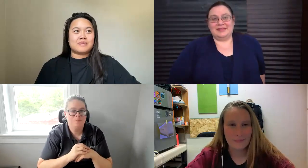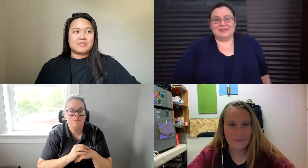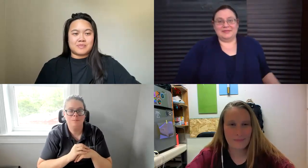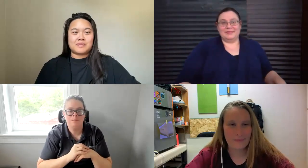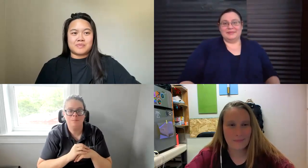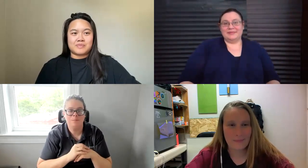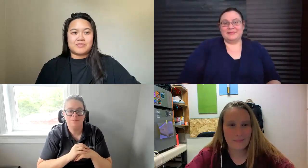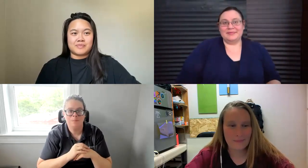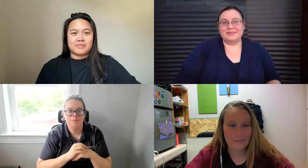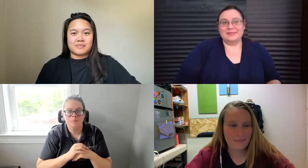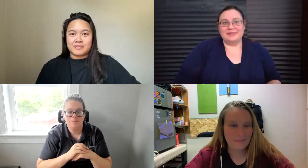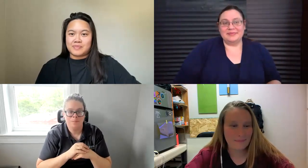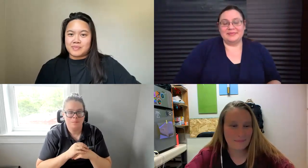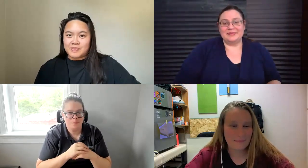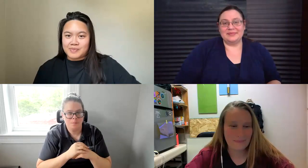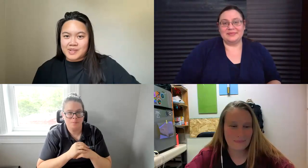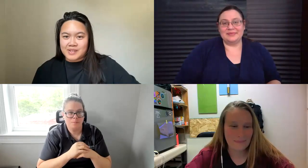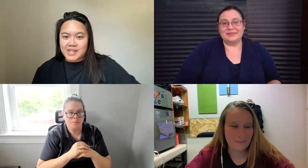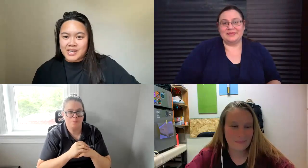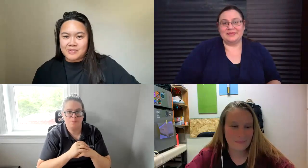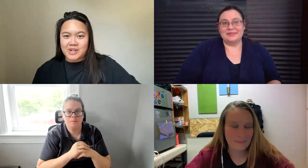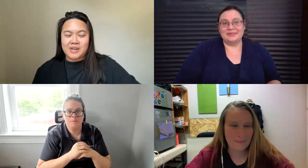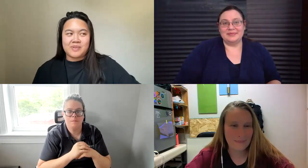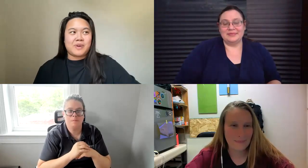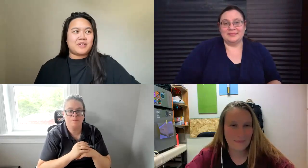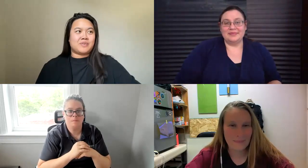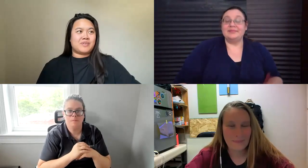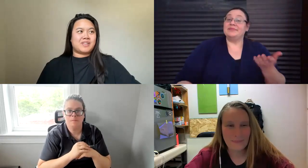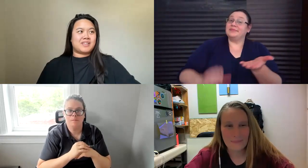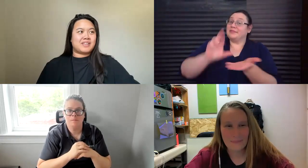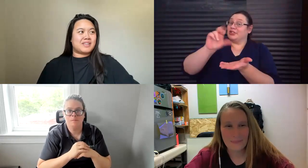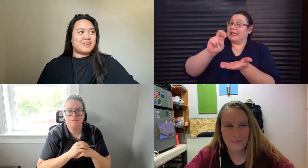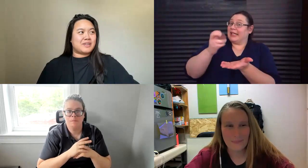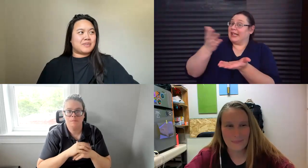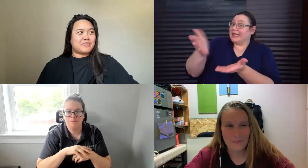Renee, what about you?